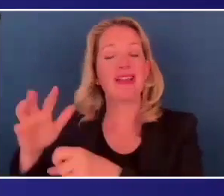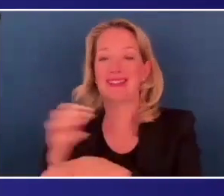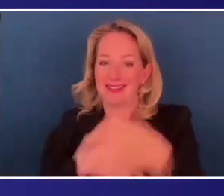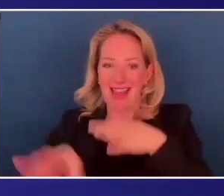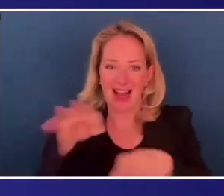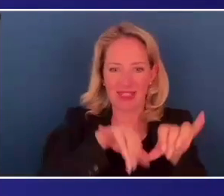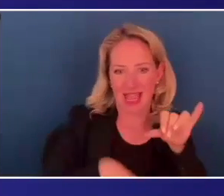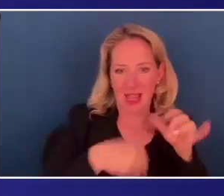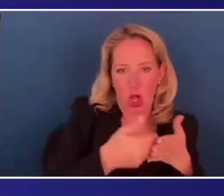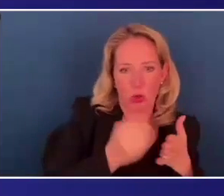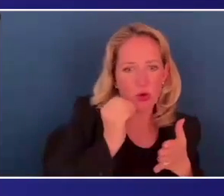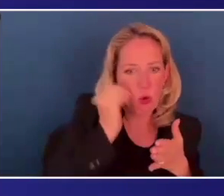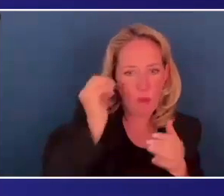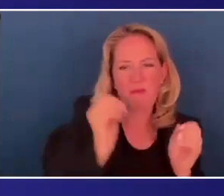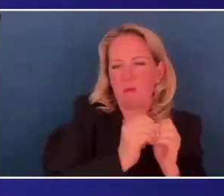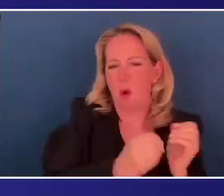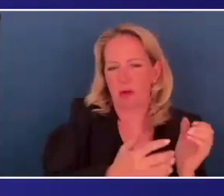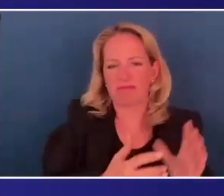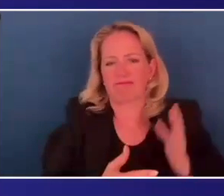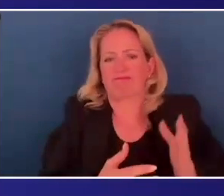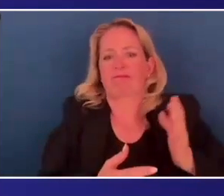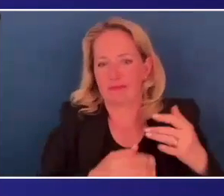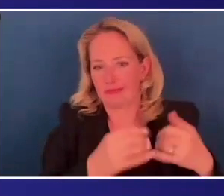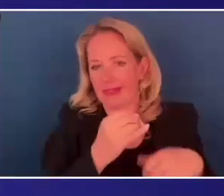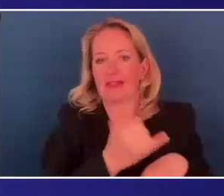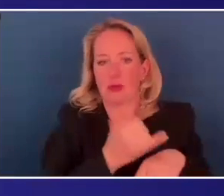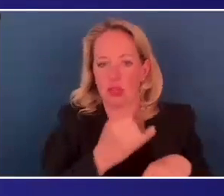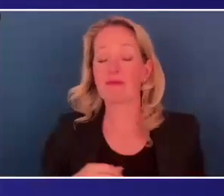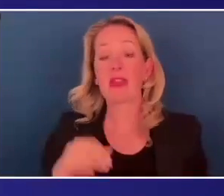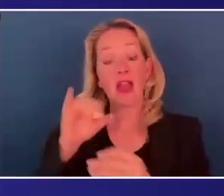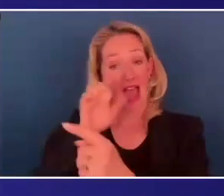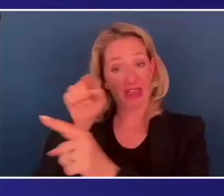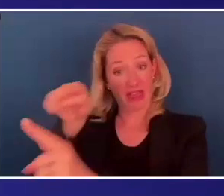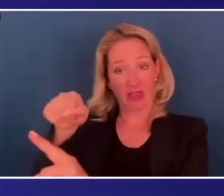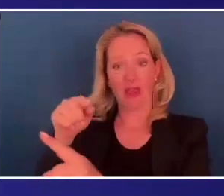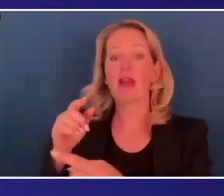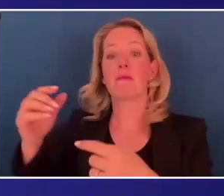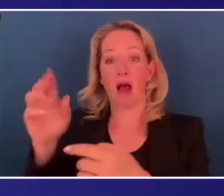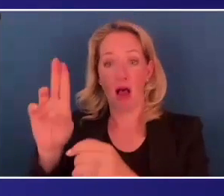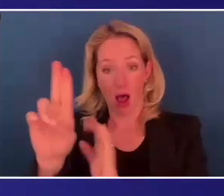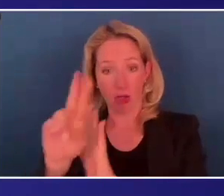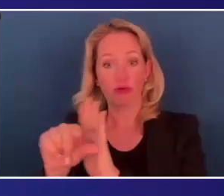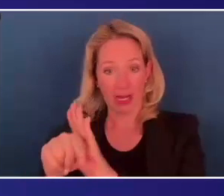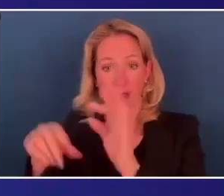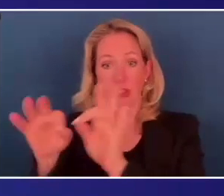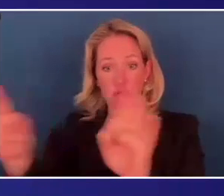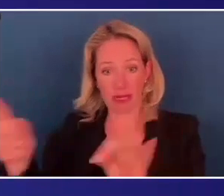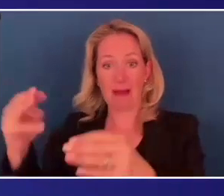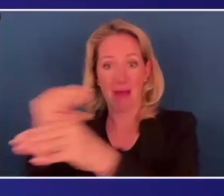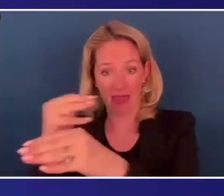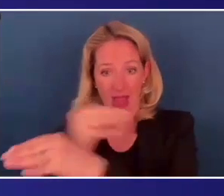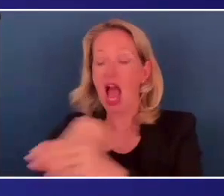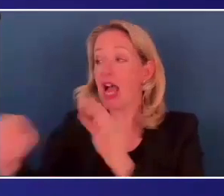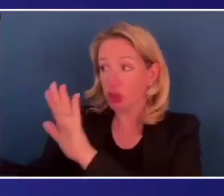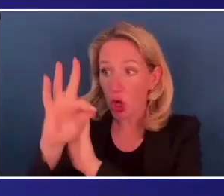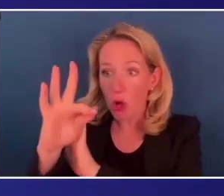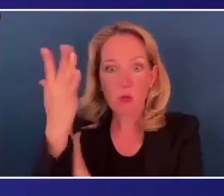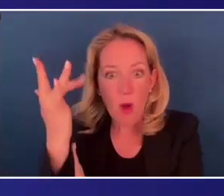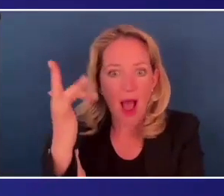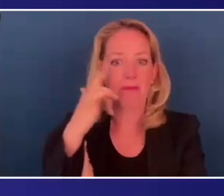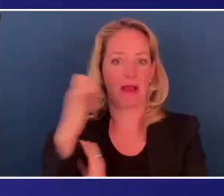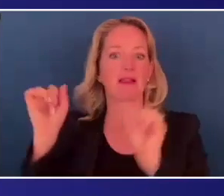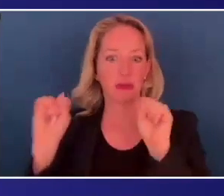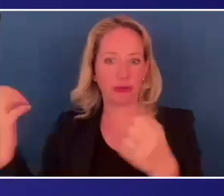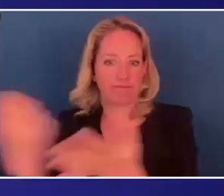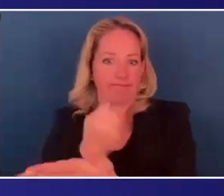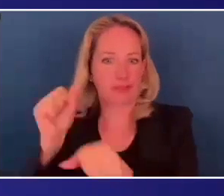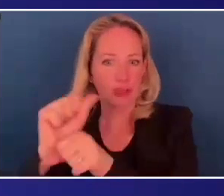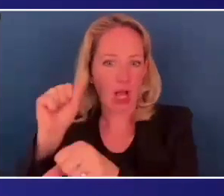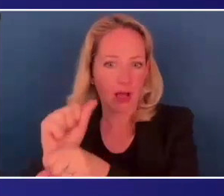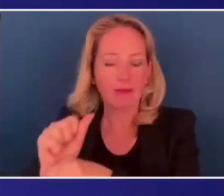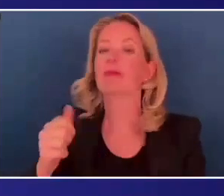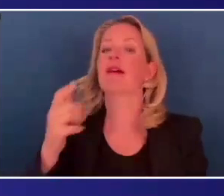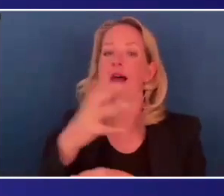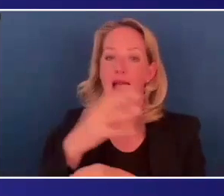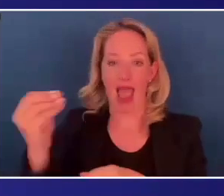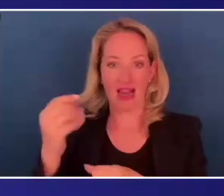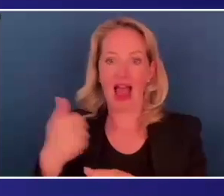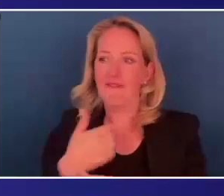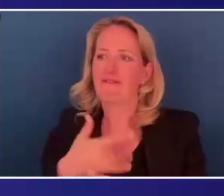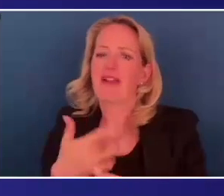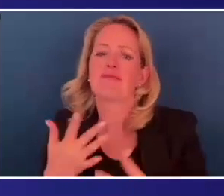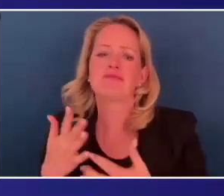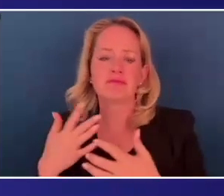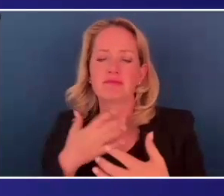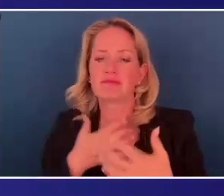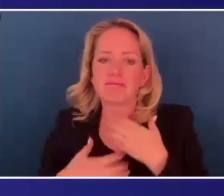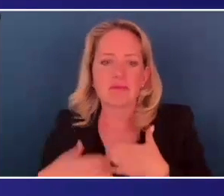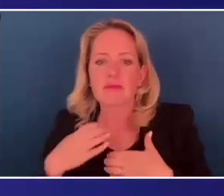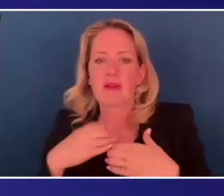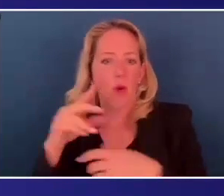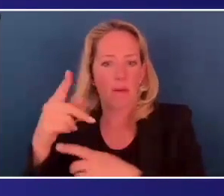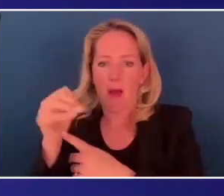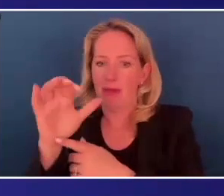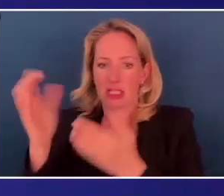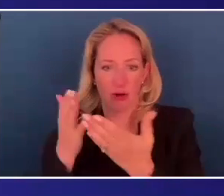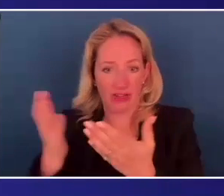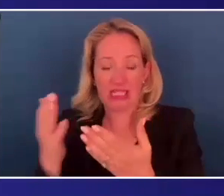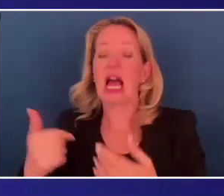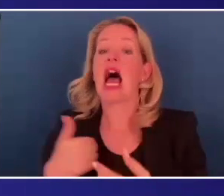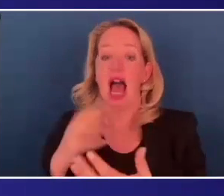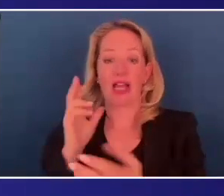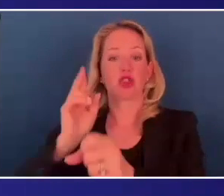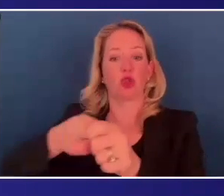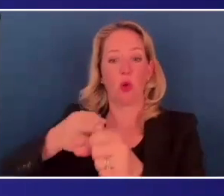Led me to a passion for public service. I joined Teach for America. I moved to Kansas City, Missouri where I was a head start educator.